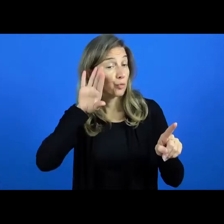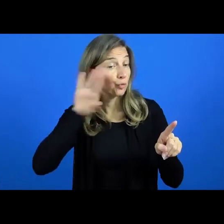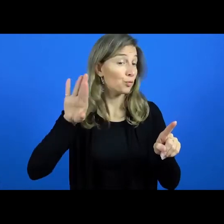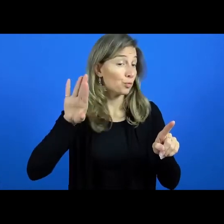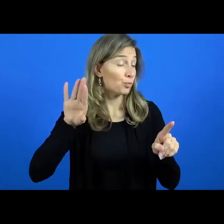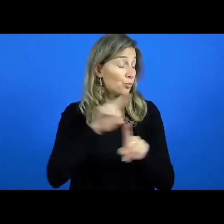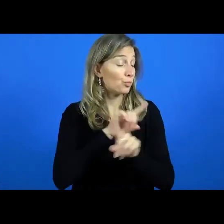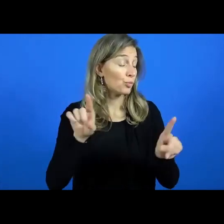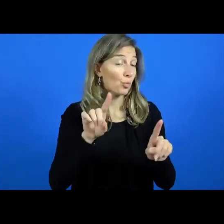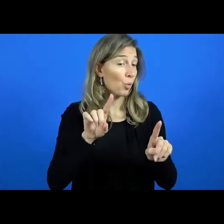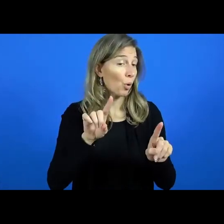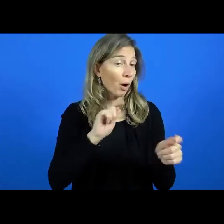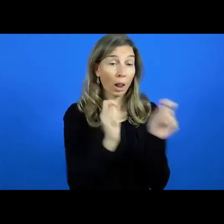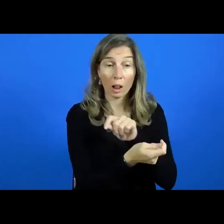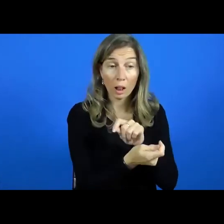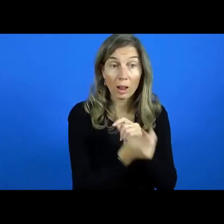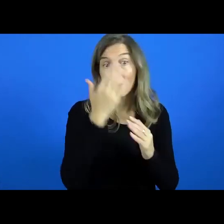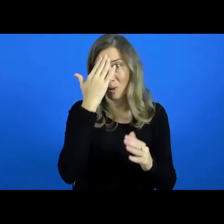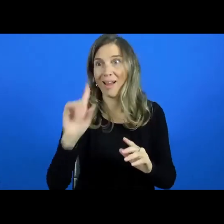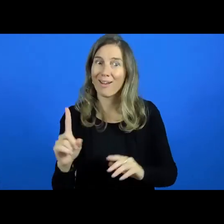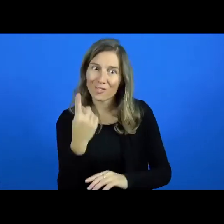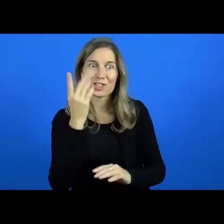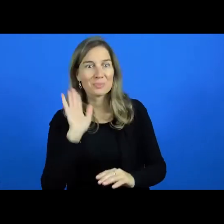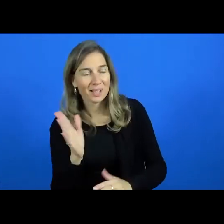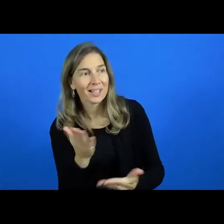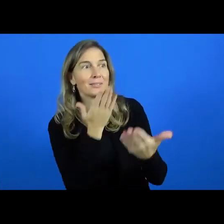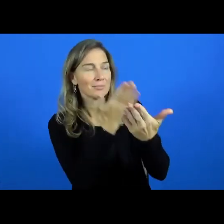because first, you have to tell them what is happening isn't okay,